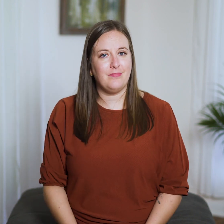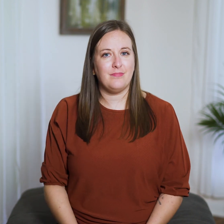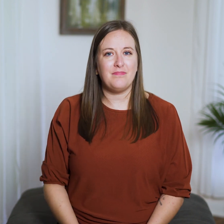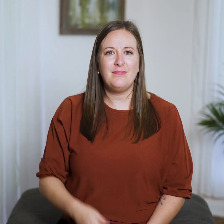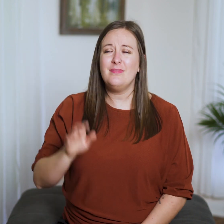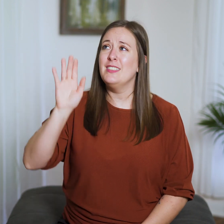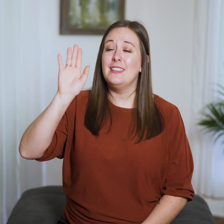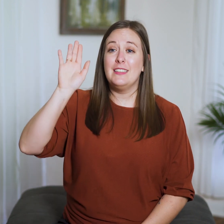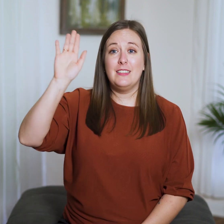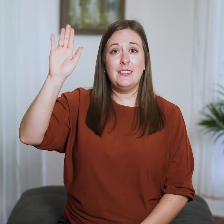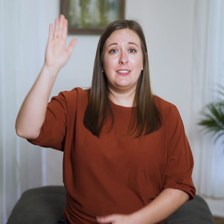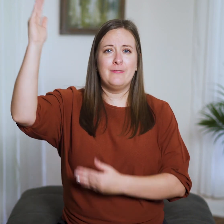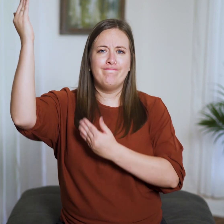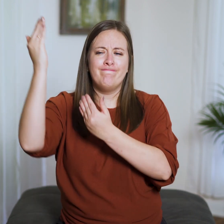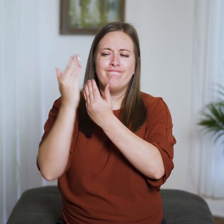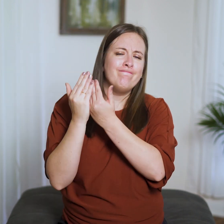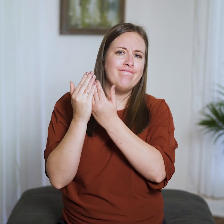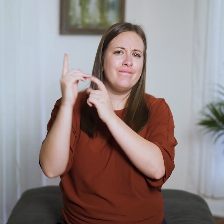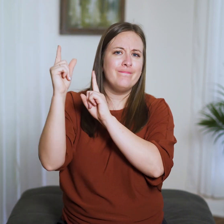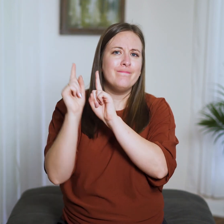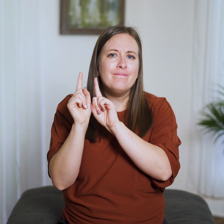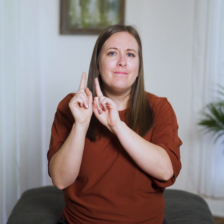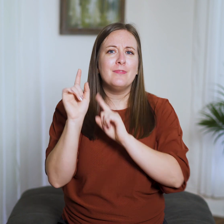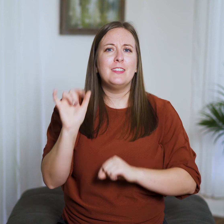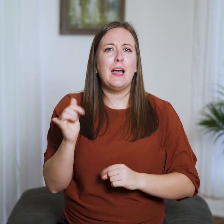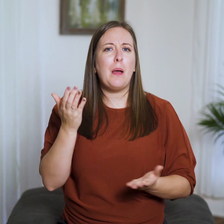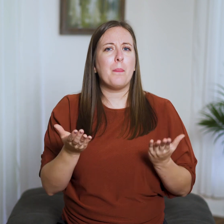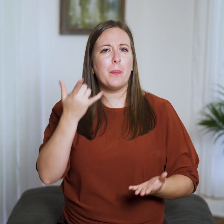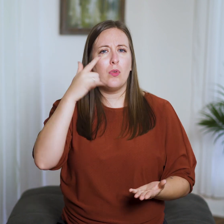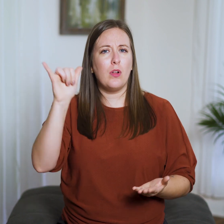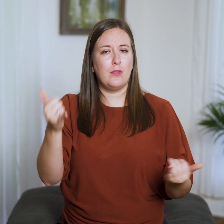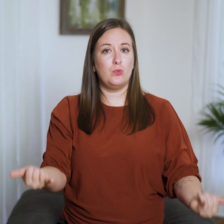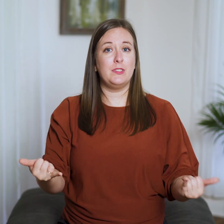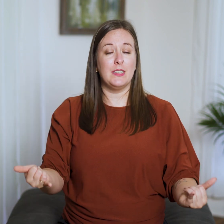That may be what His nearness looks like today